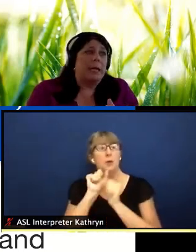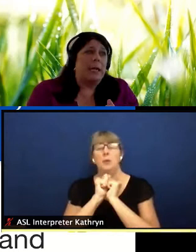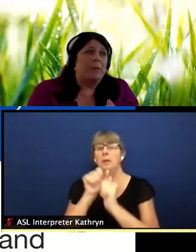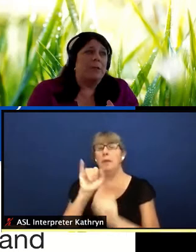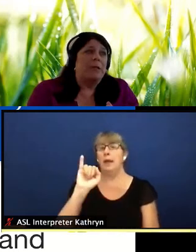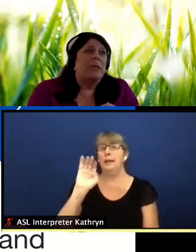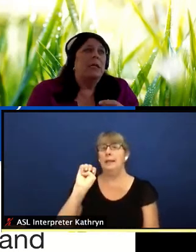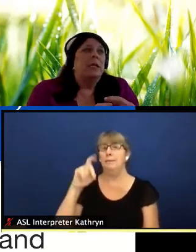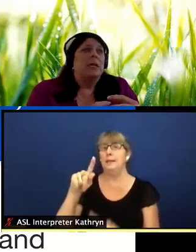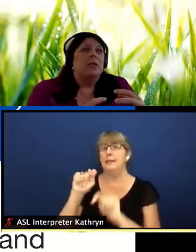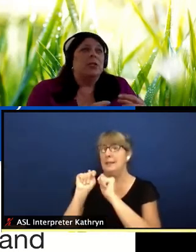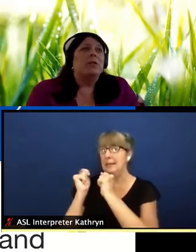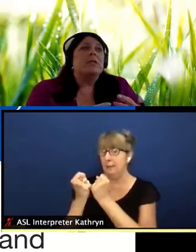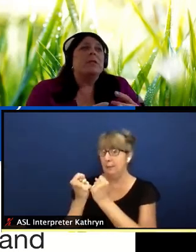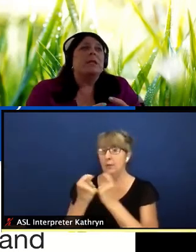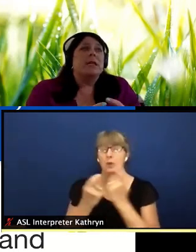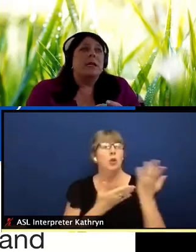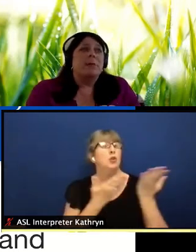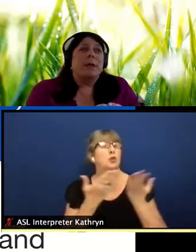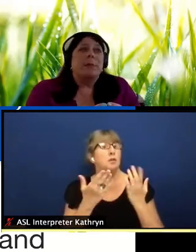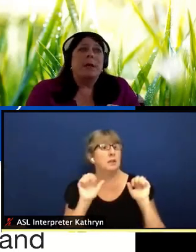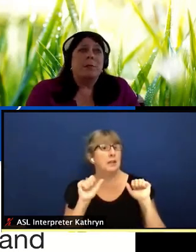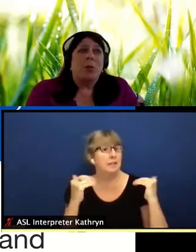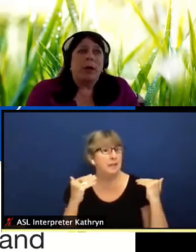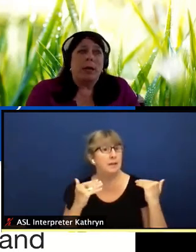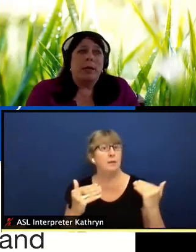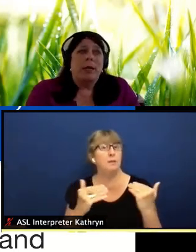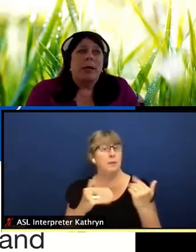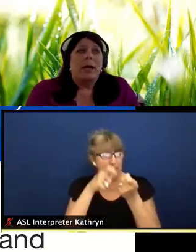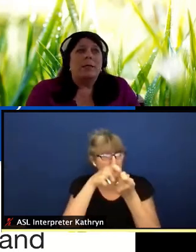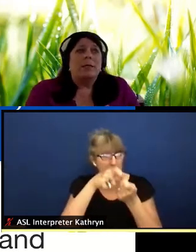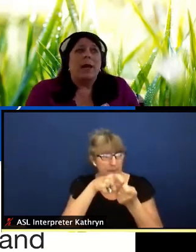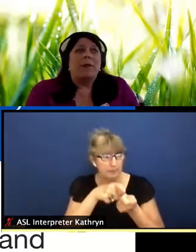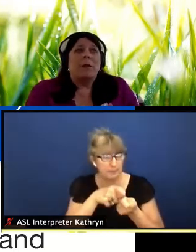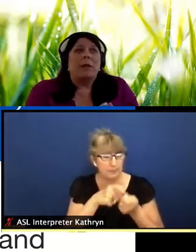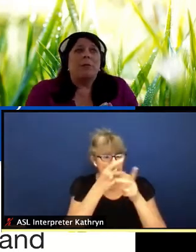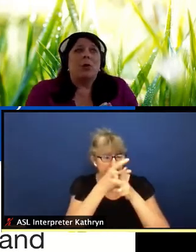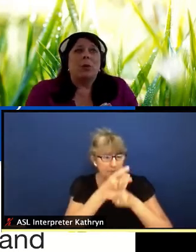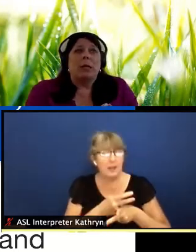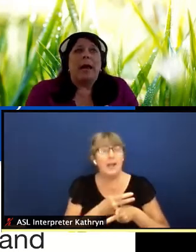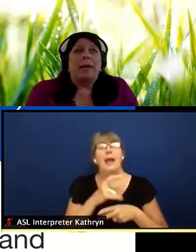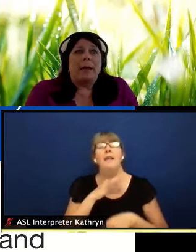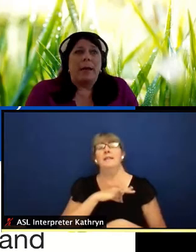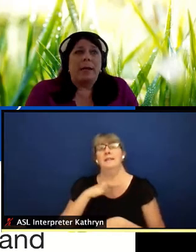Services can then be pinpointed and staff can be appropriately allocated.